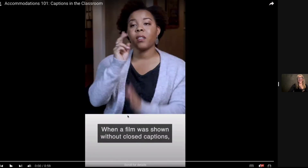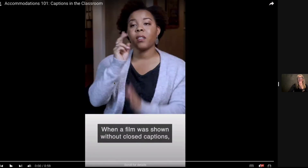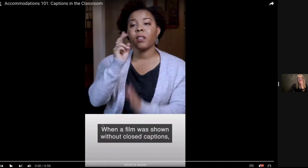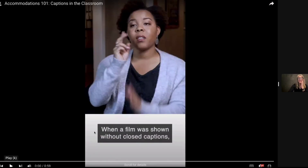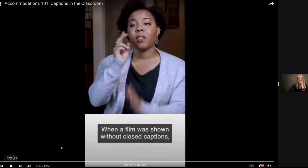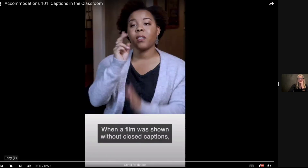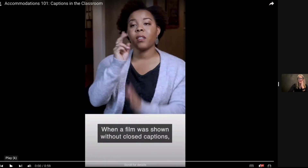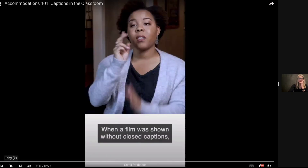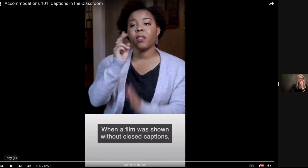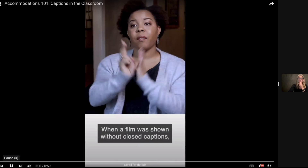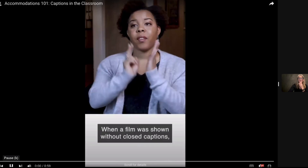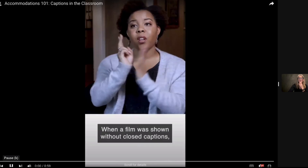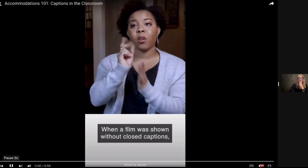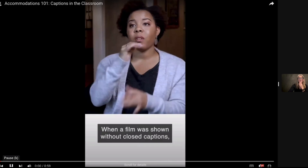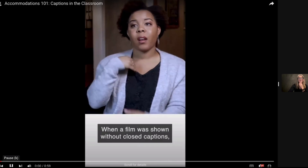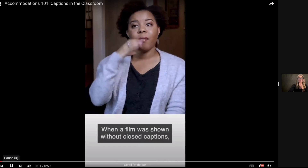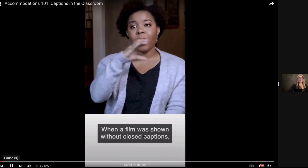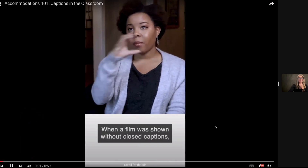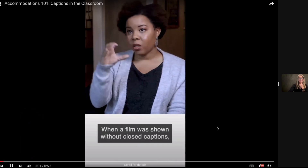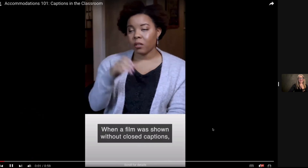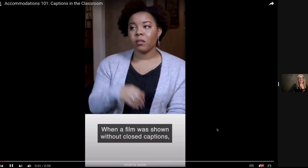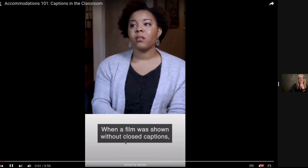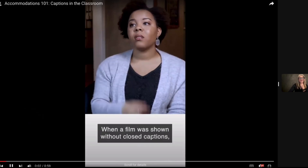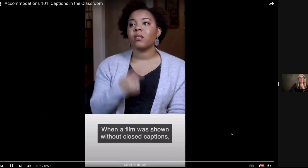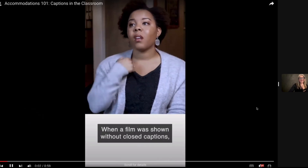[video playback]